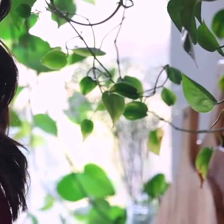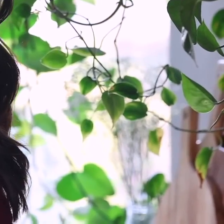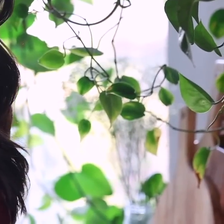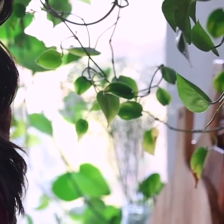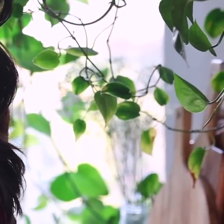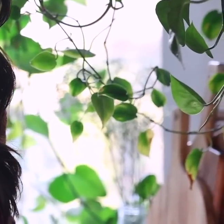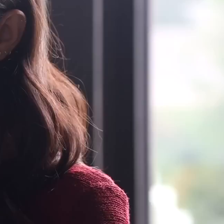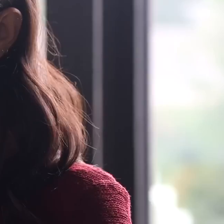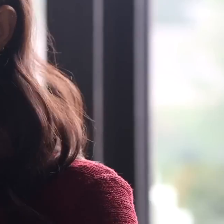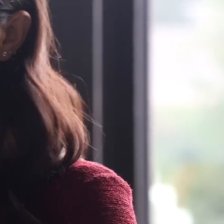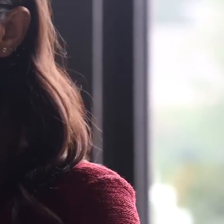[whispers] I like it.